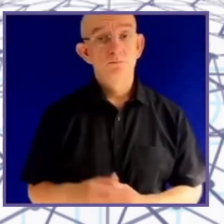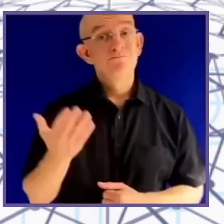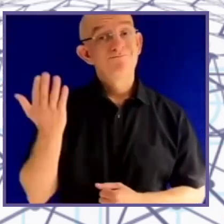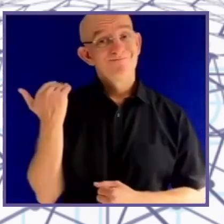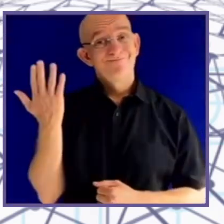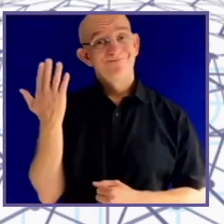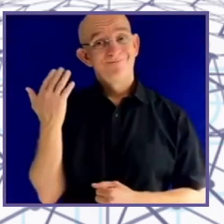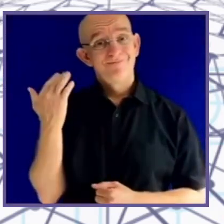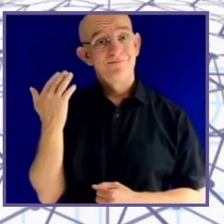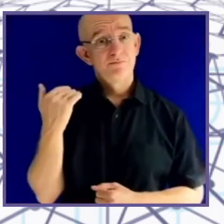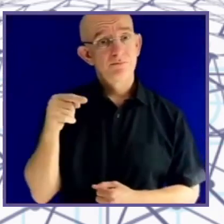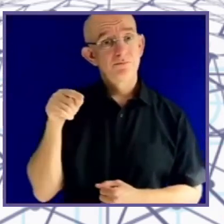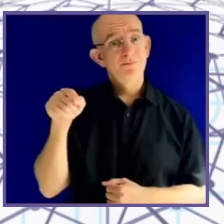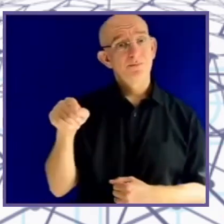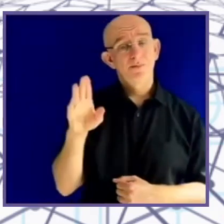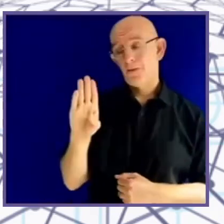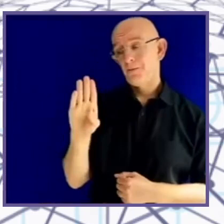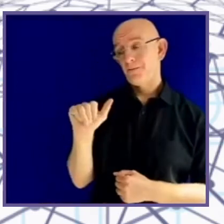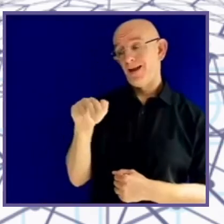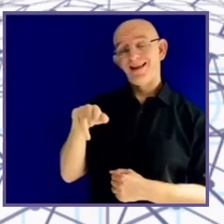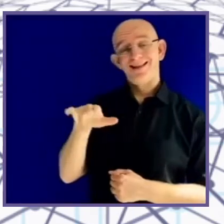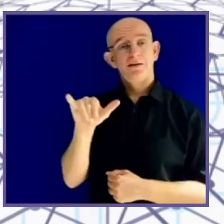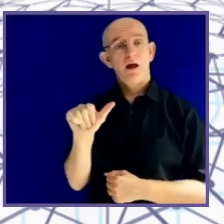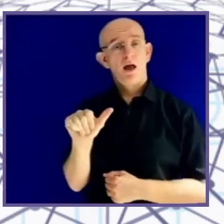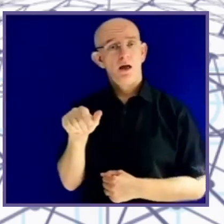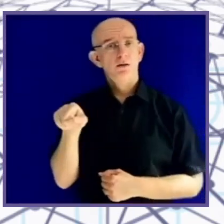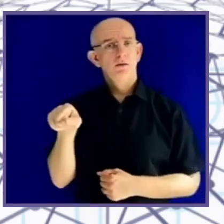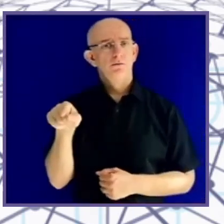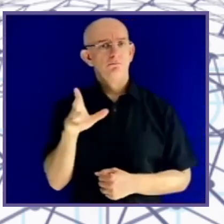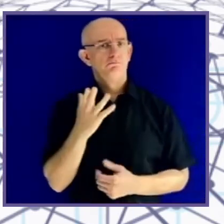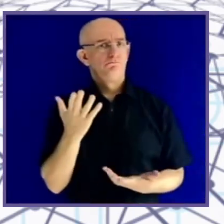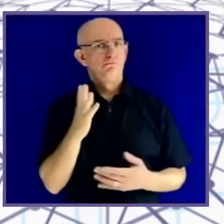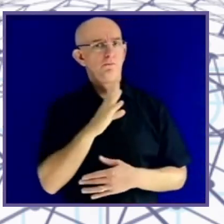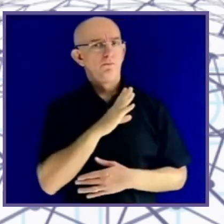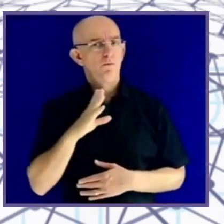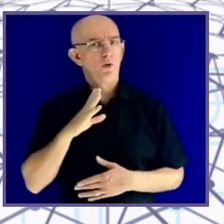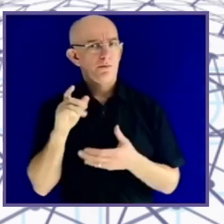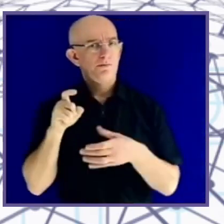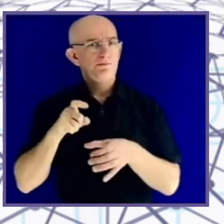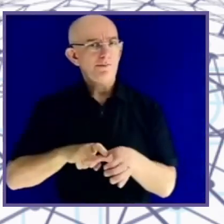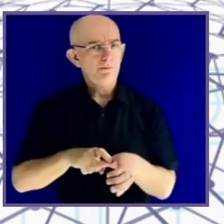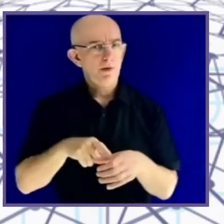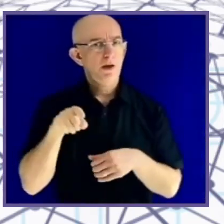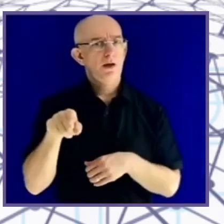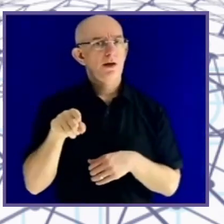National Assembly, sorry, it's along the National Association of the Blind, Western Uganda youth